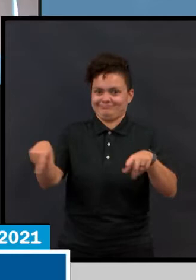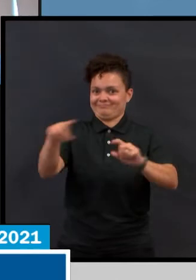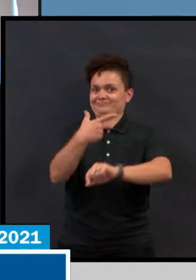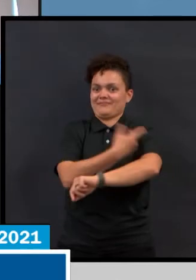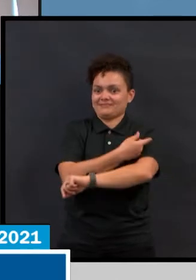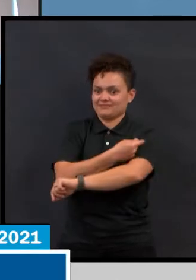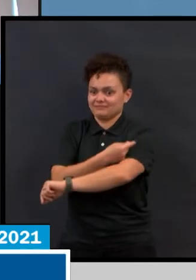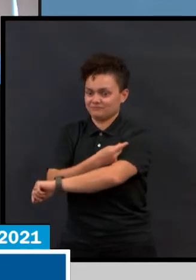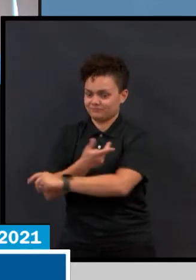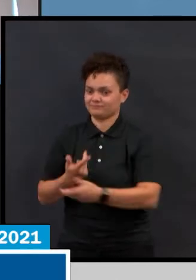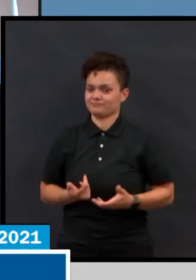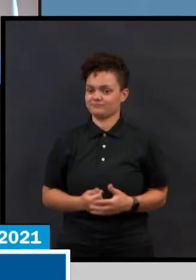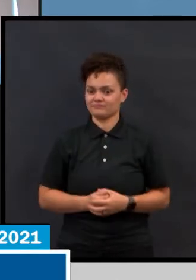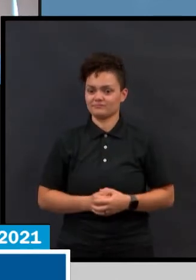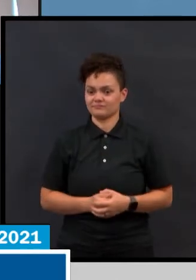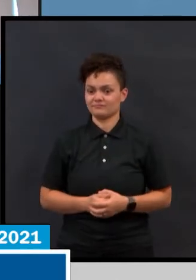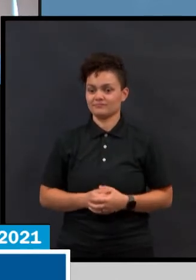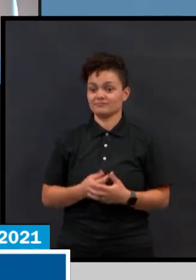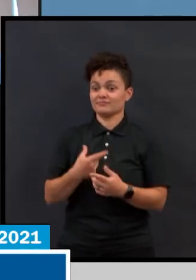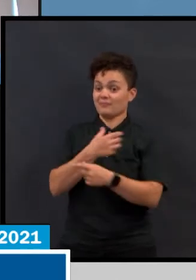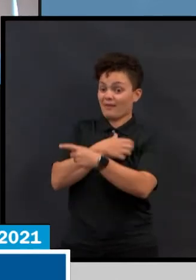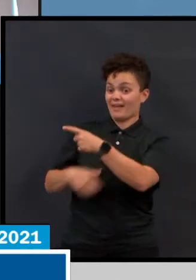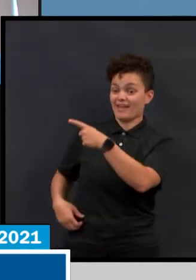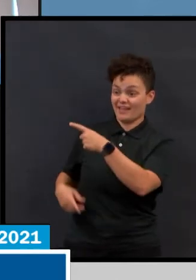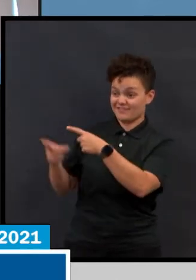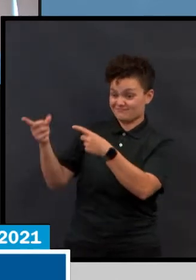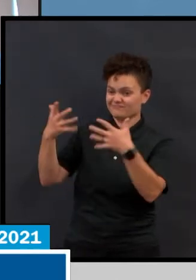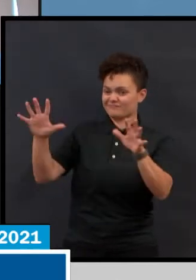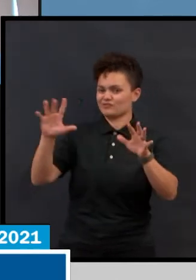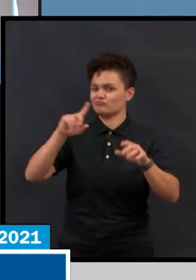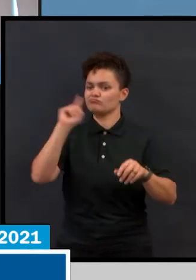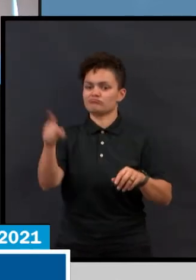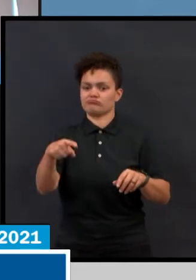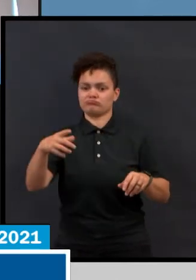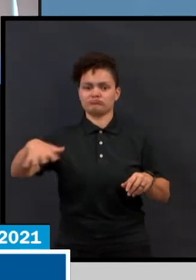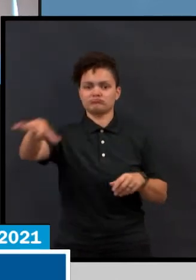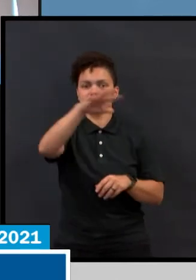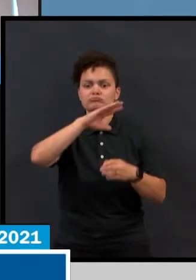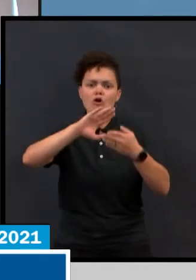department of public health and environment for city employees and those in high risk occupations